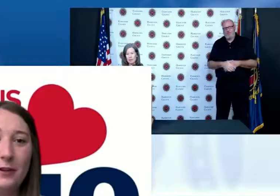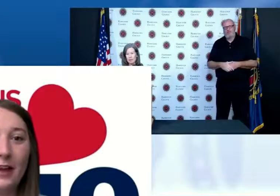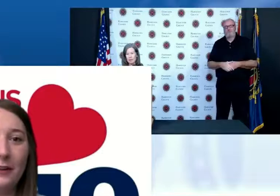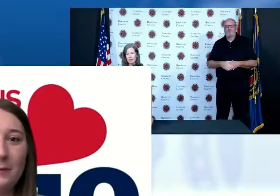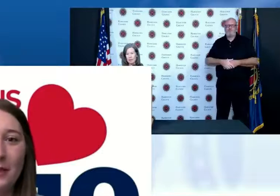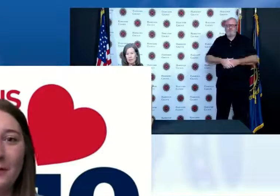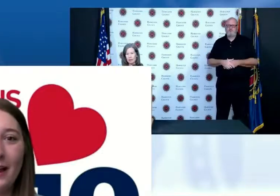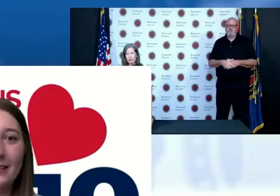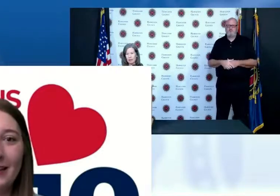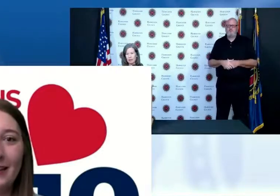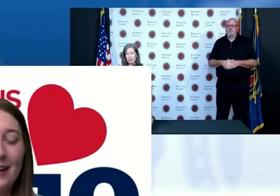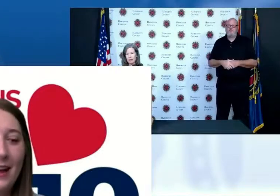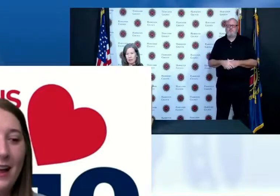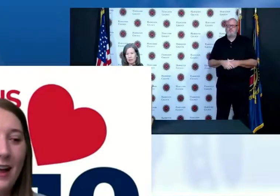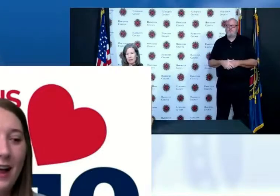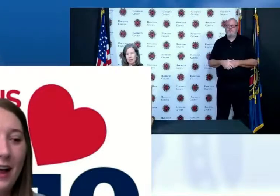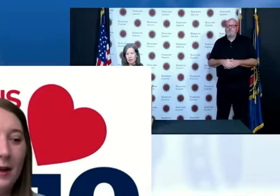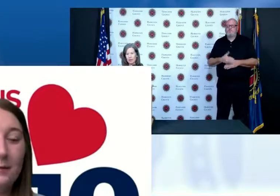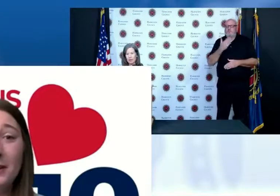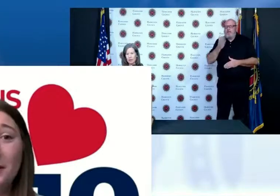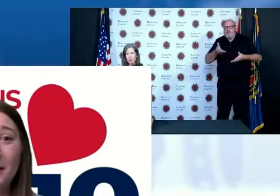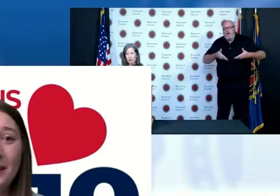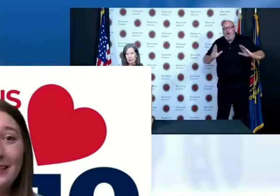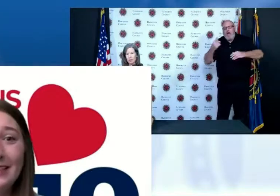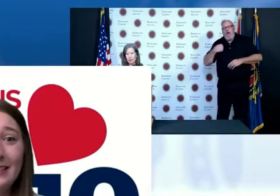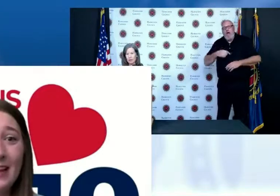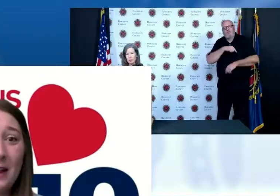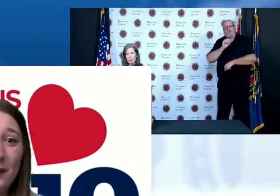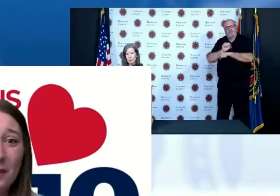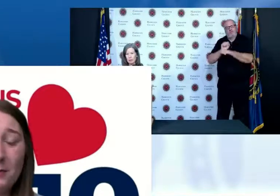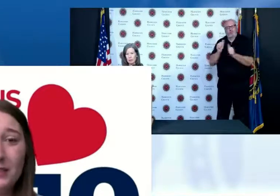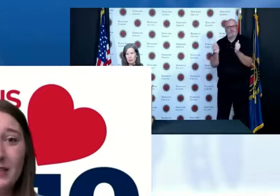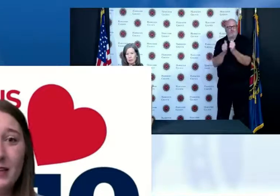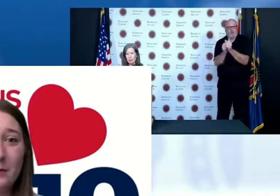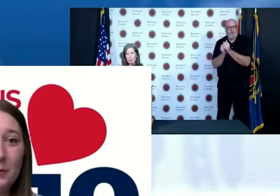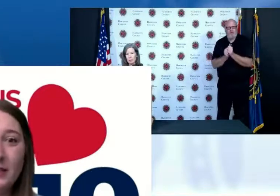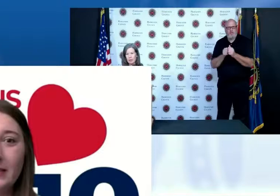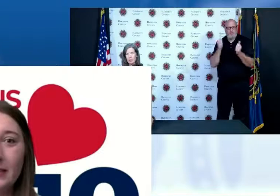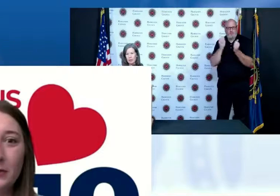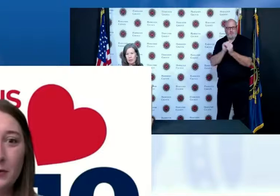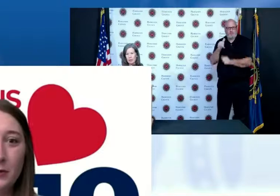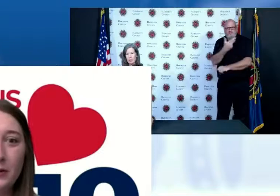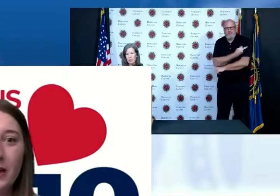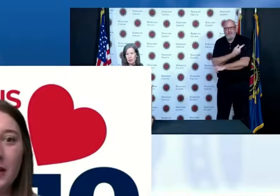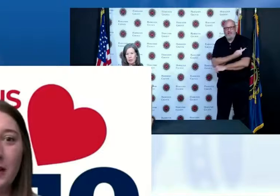together about the vaccine you know like Denise said I'm a young person I'm 26 years old